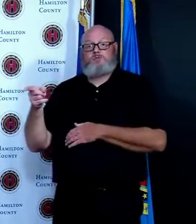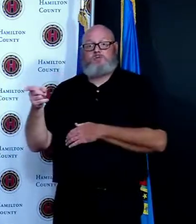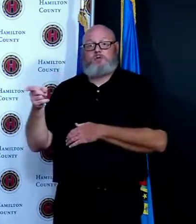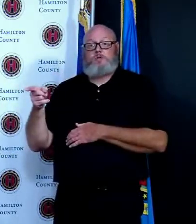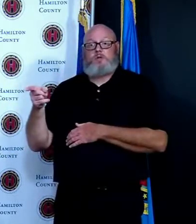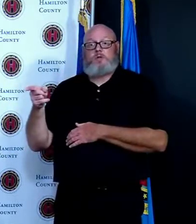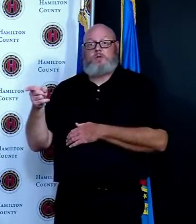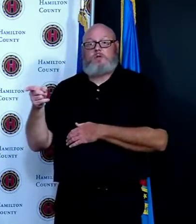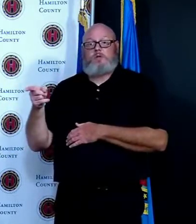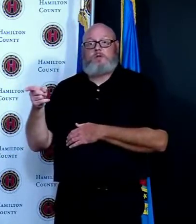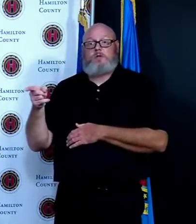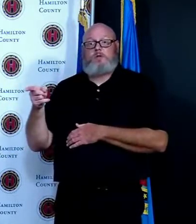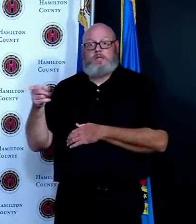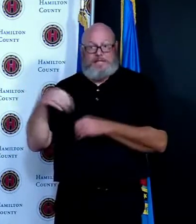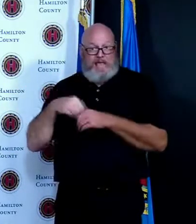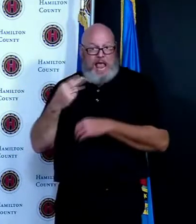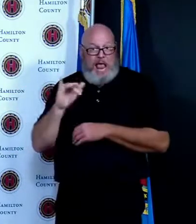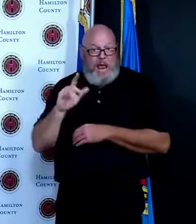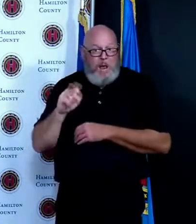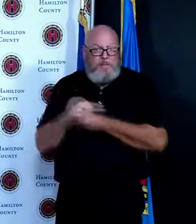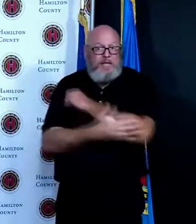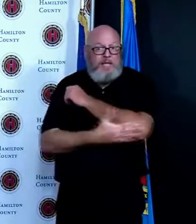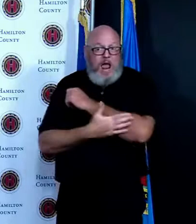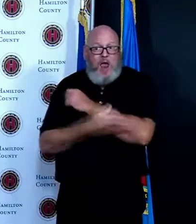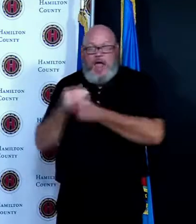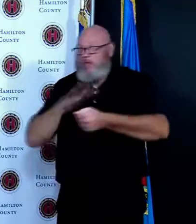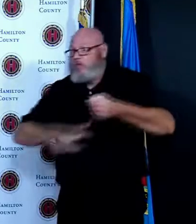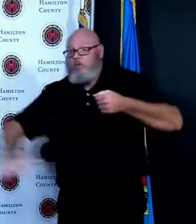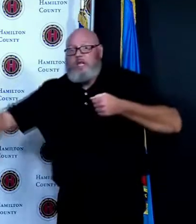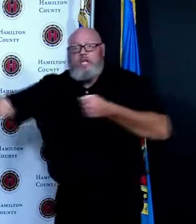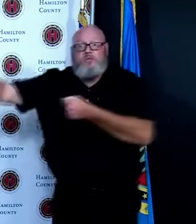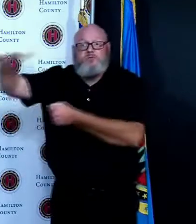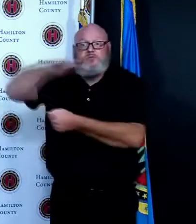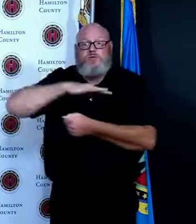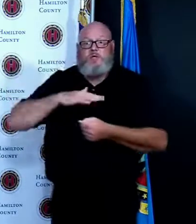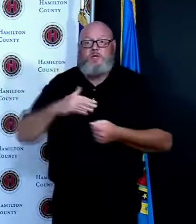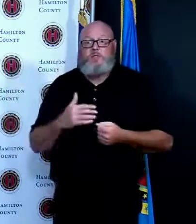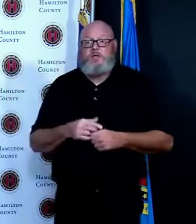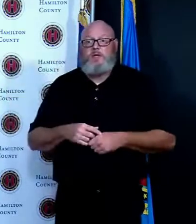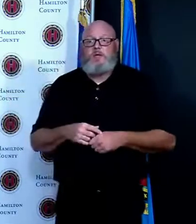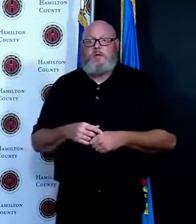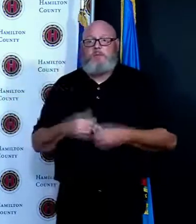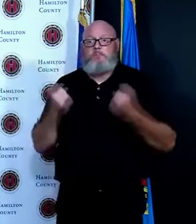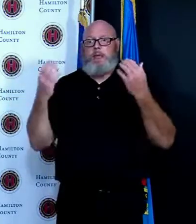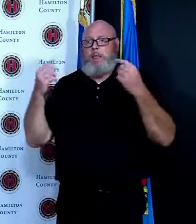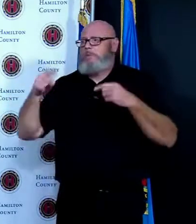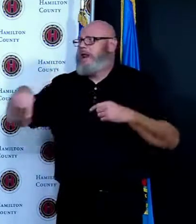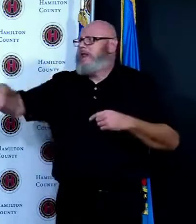and as we all know many of them had to shut down or had to significantly reduce their operations